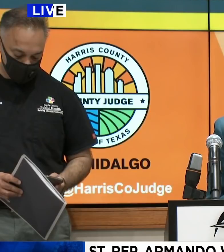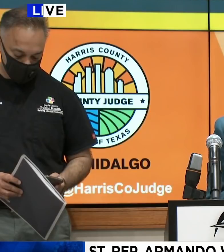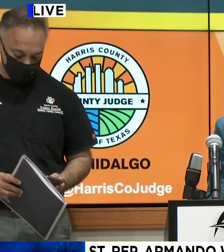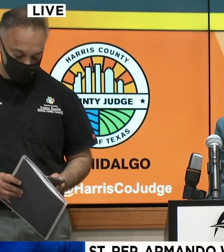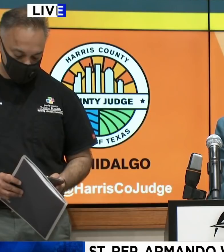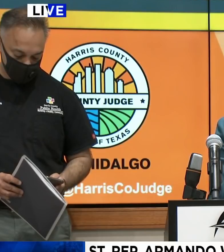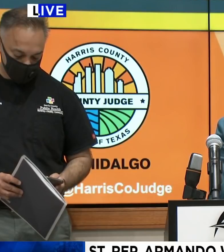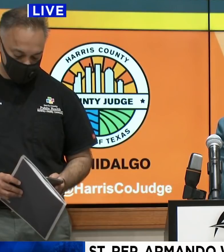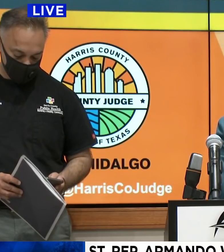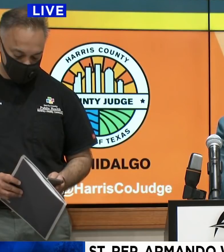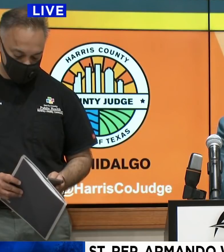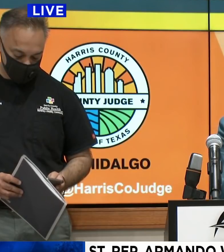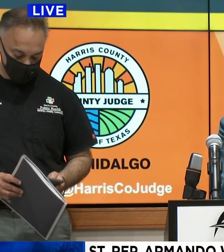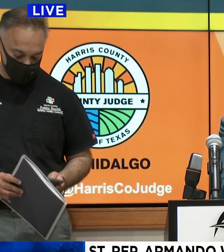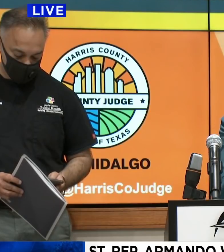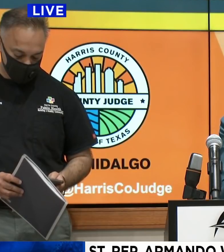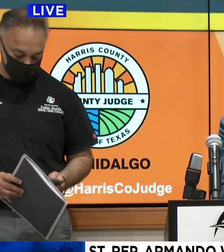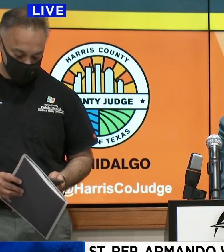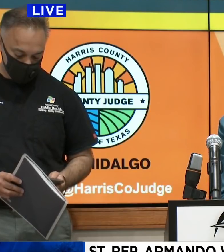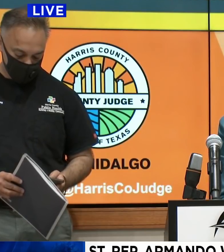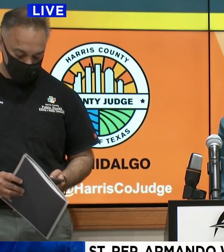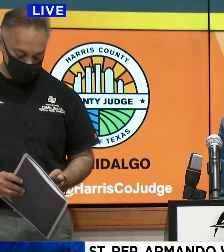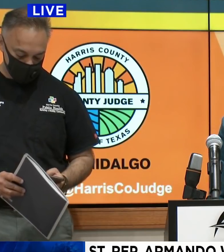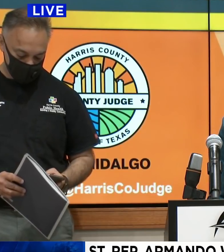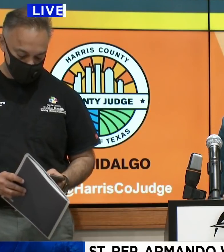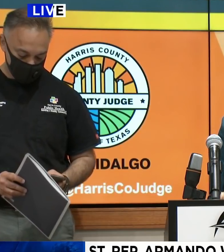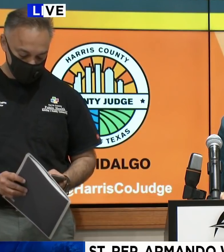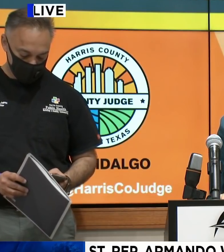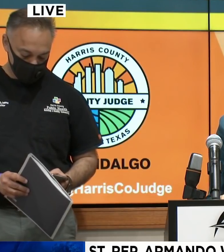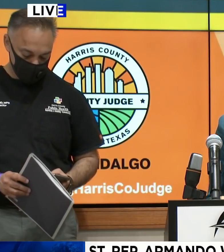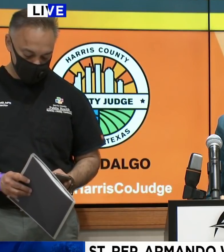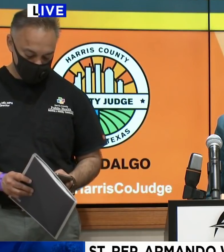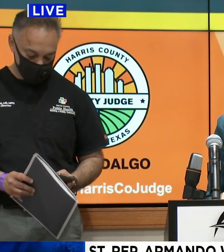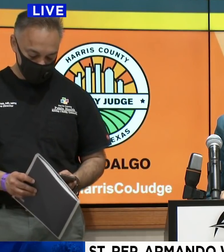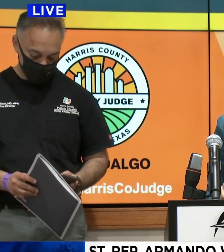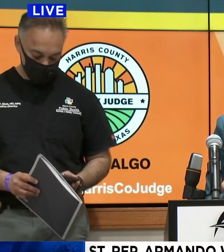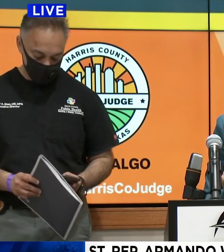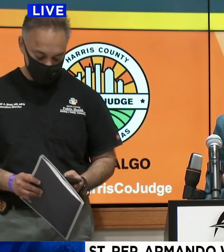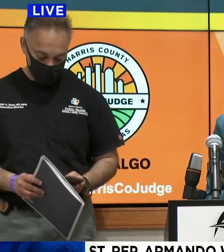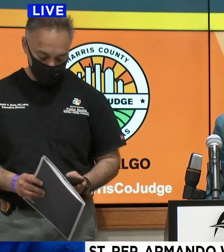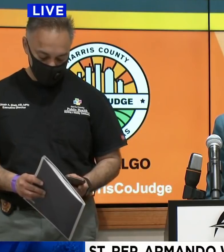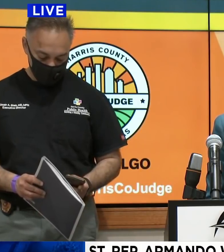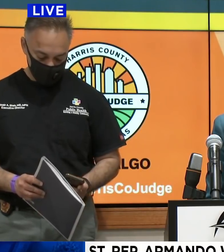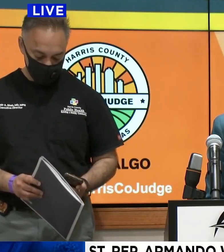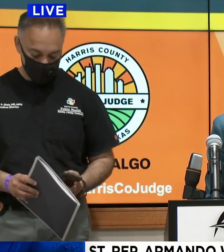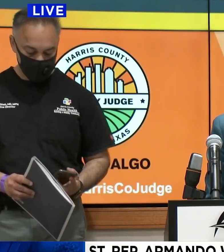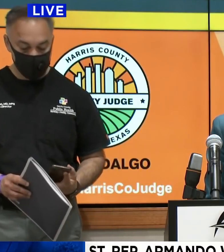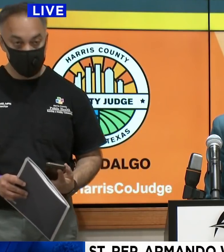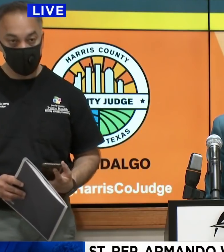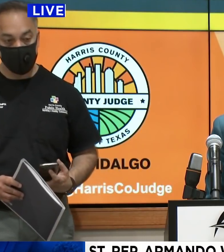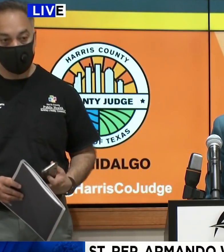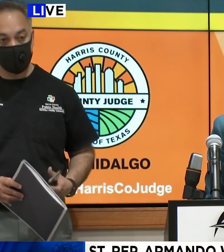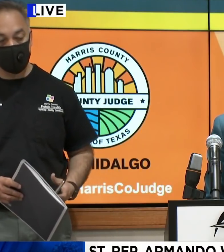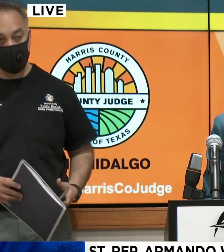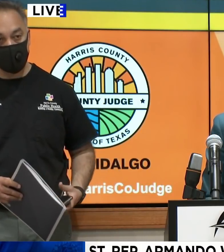forward and get ready to roll out those get ready to roll out those phases of reopening the phases of reopening the Texas economy. A key component Texas economy. A key component of that as we continue to